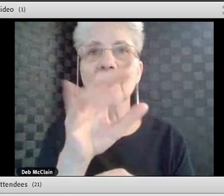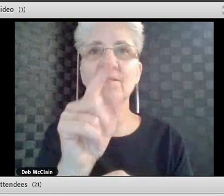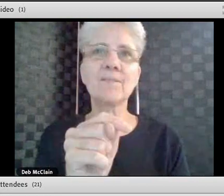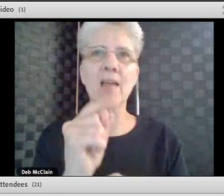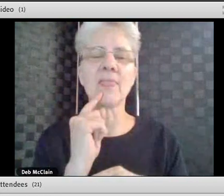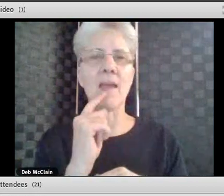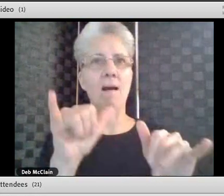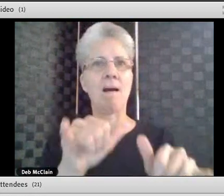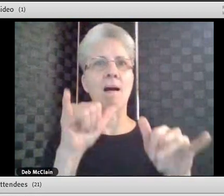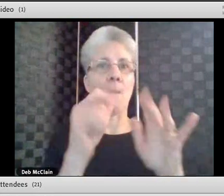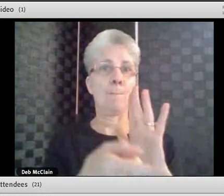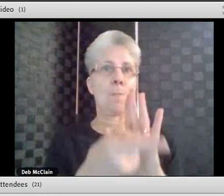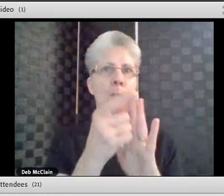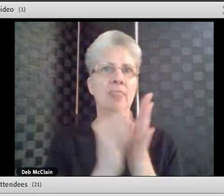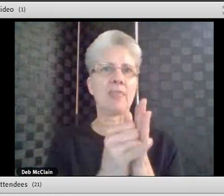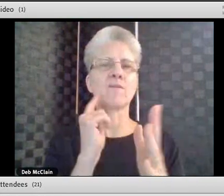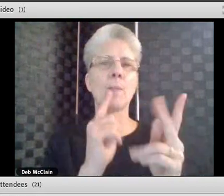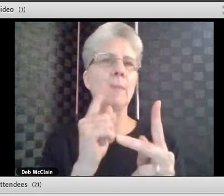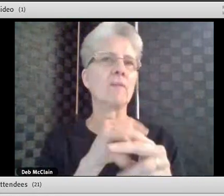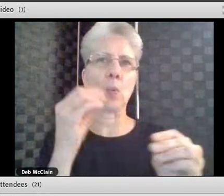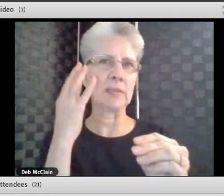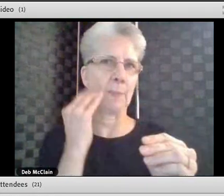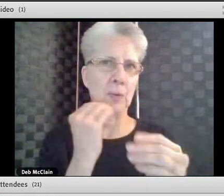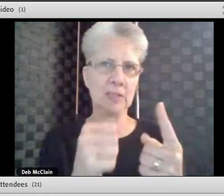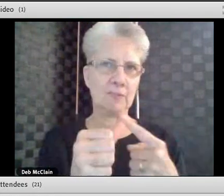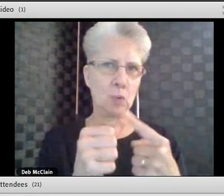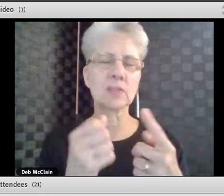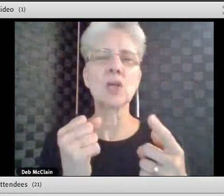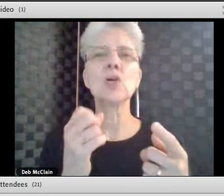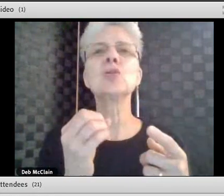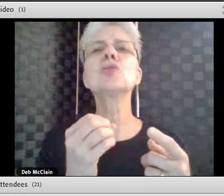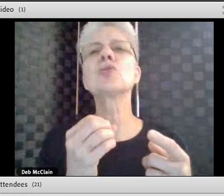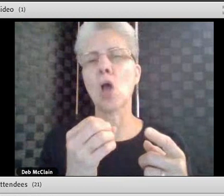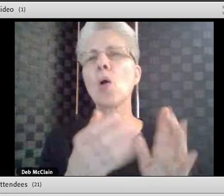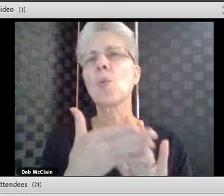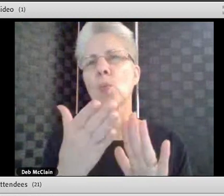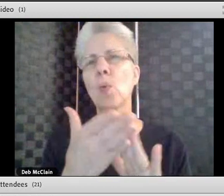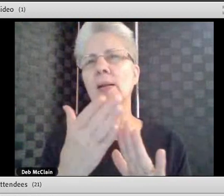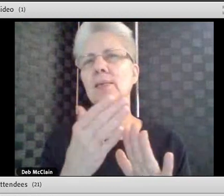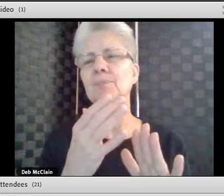It produces "a-ha" moment for people who have no experience,